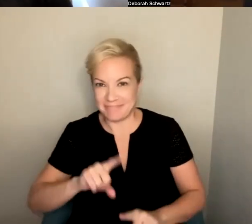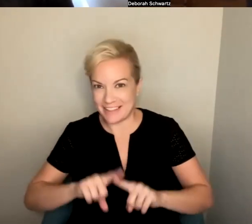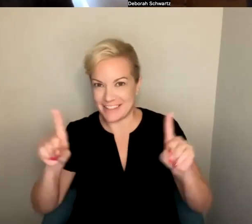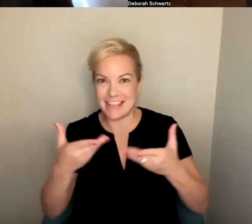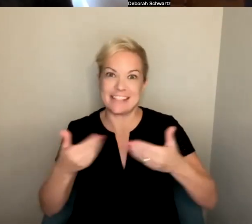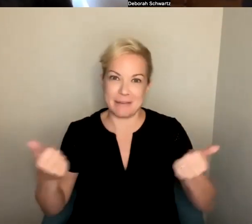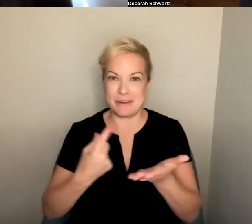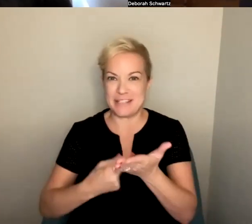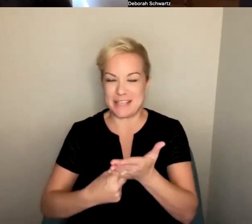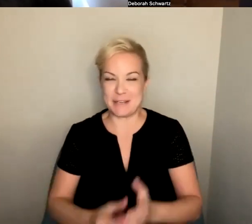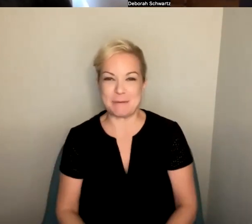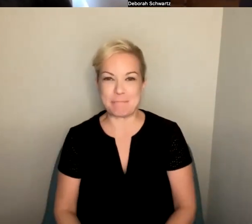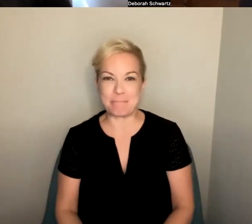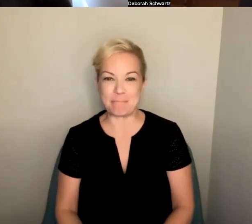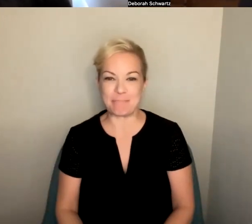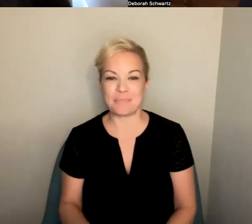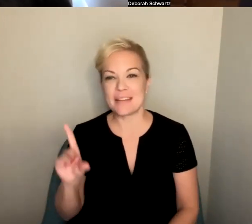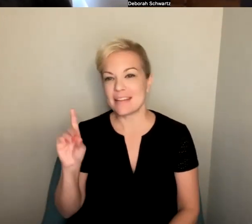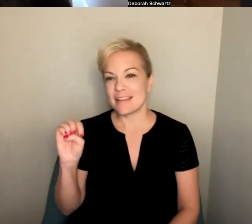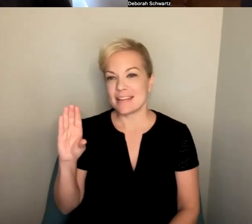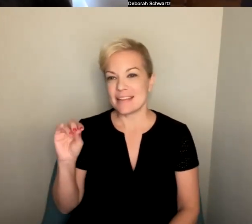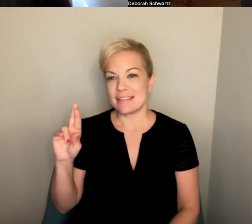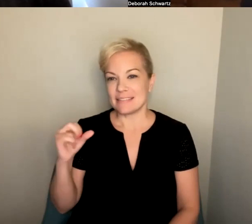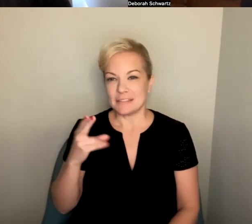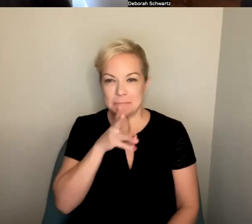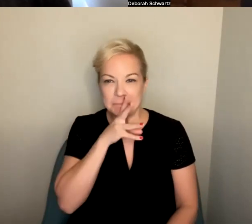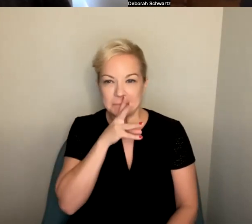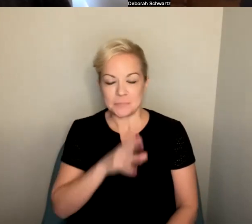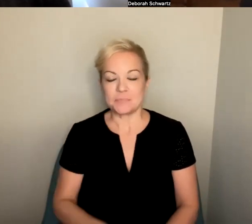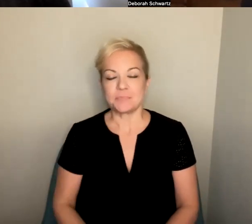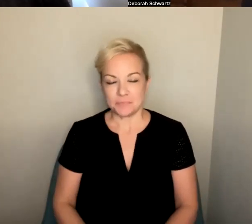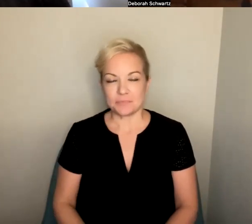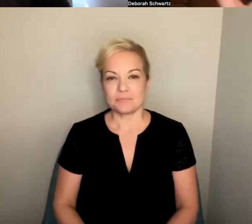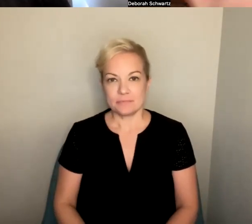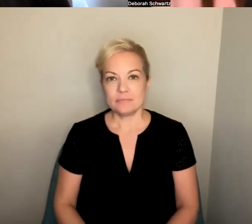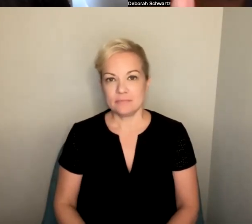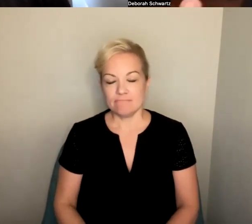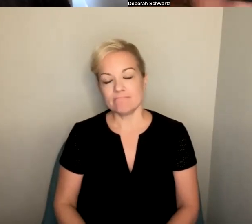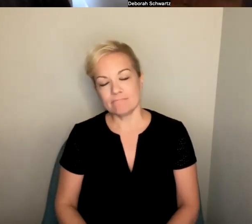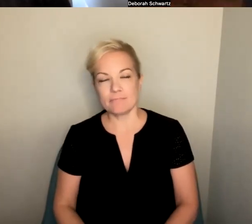I, I you know I'm, I'm thinking about, when when we talk about how do you spread the word